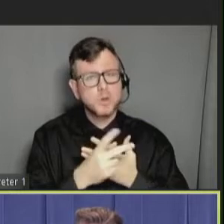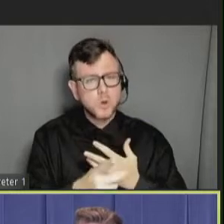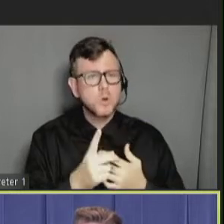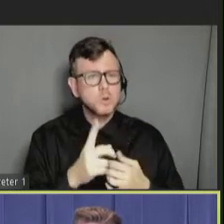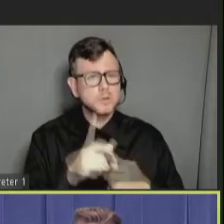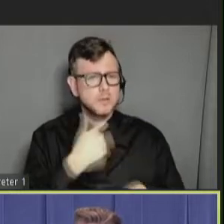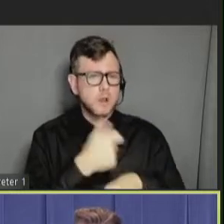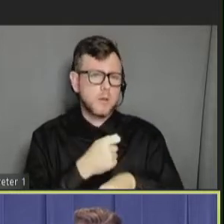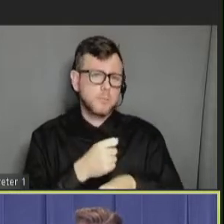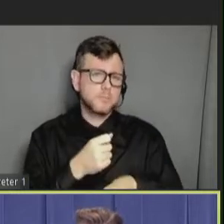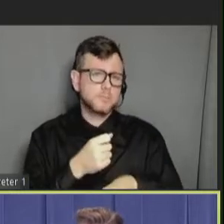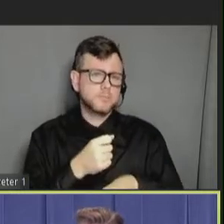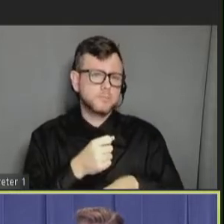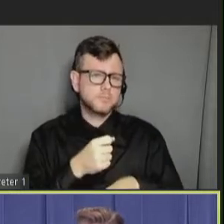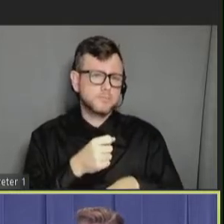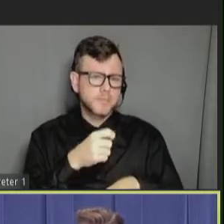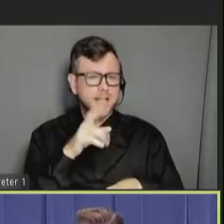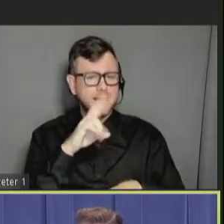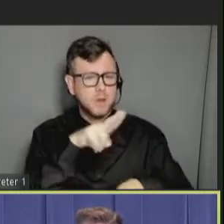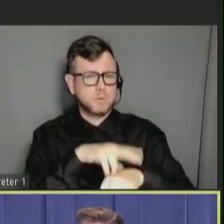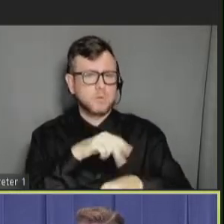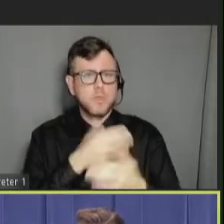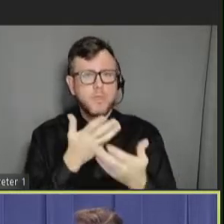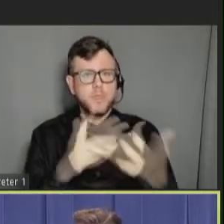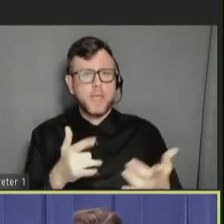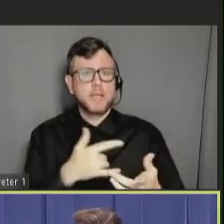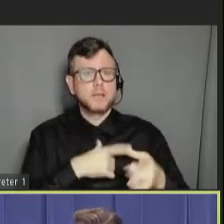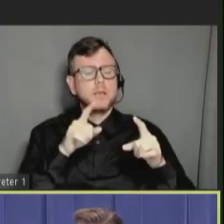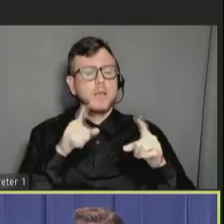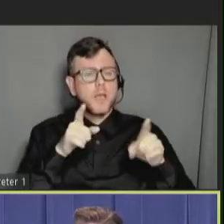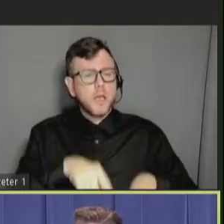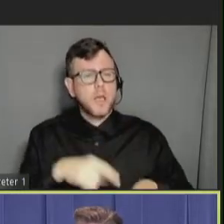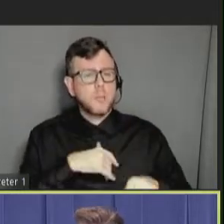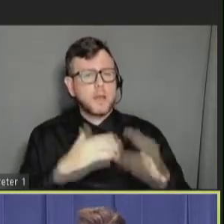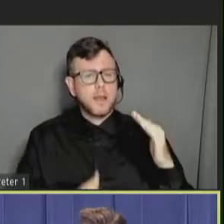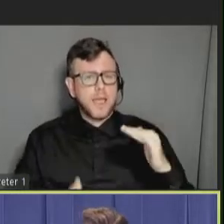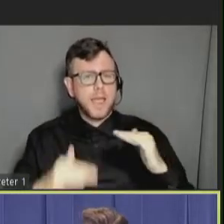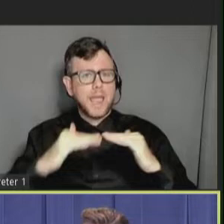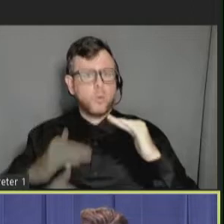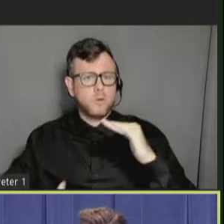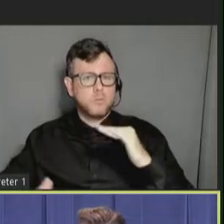so that we can make sure that things are happening equitably within the country.